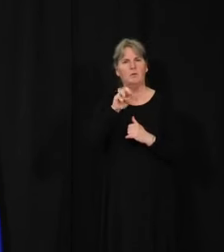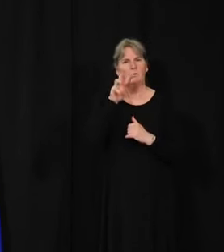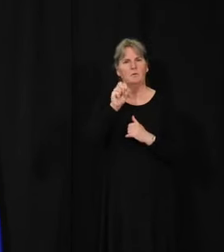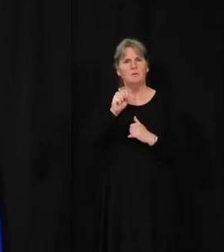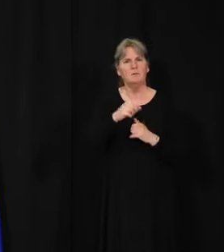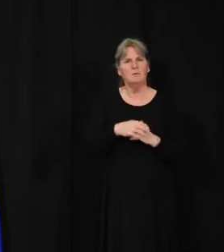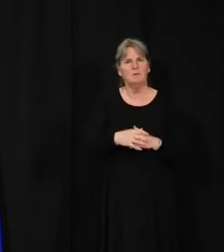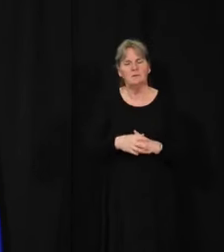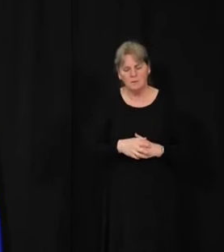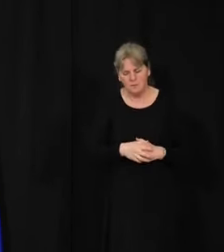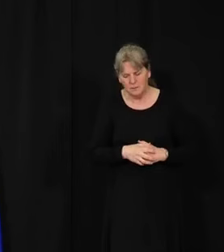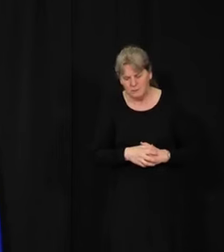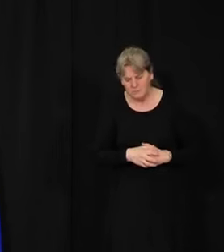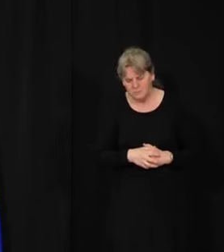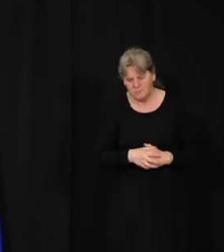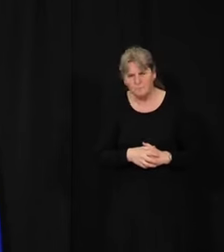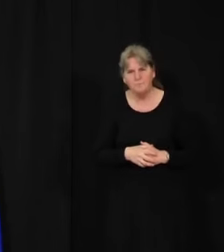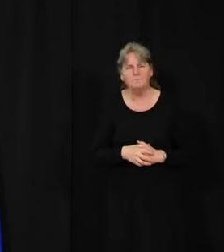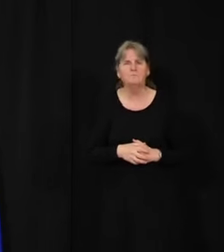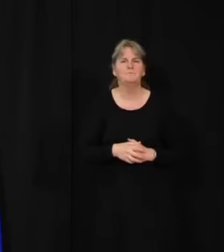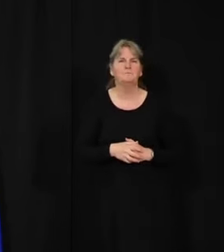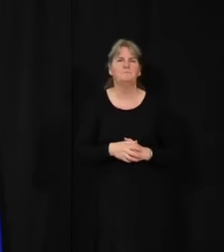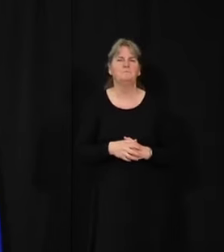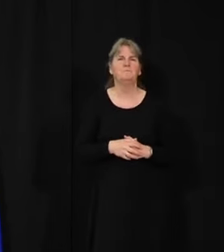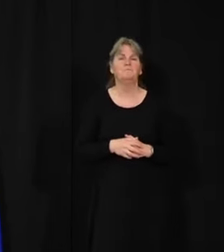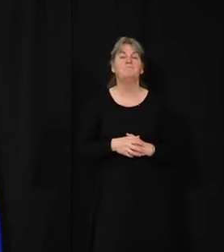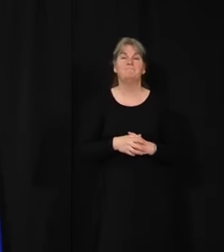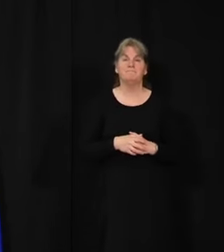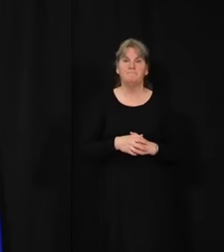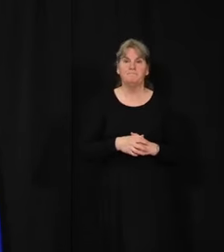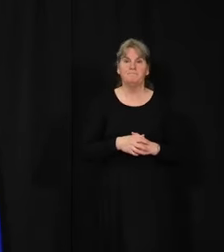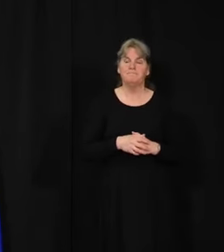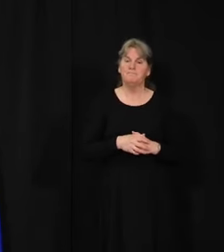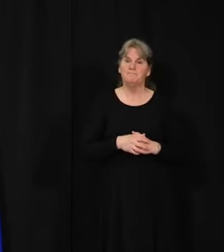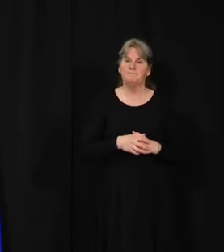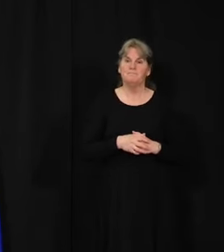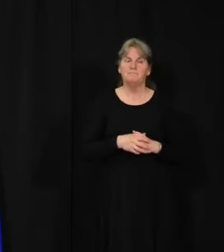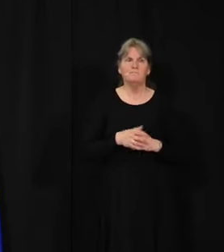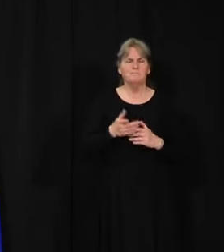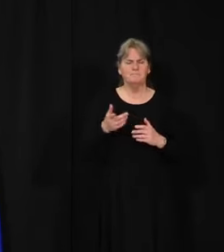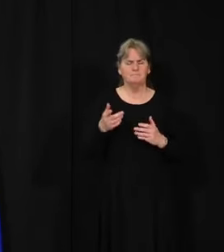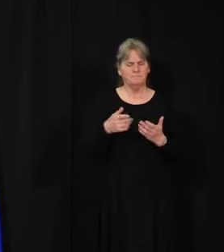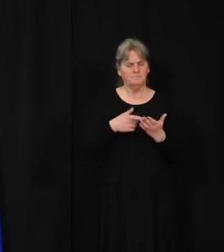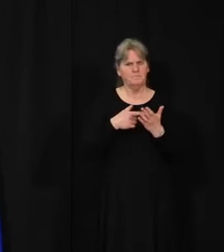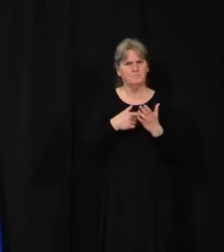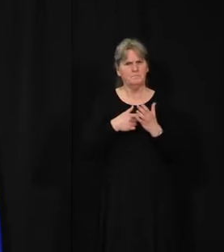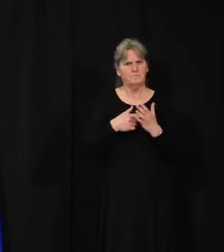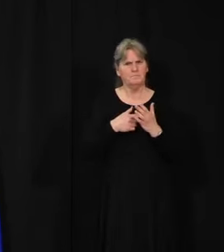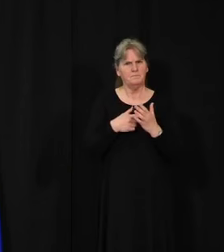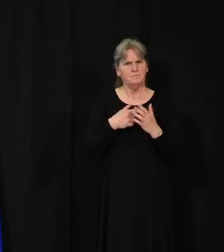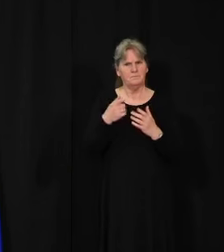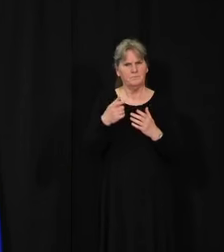news. Reporter: Yes.